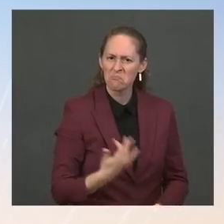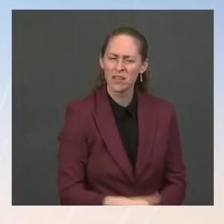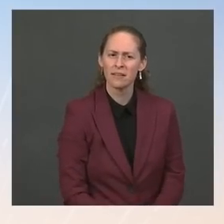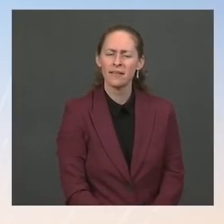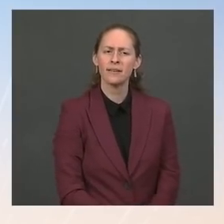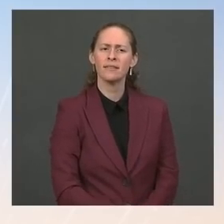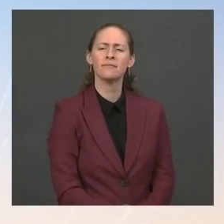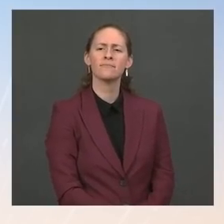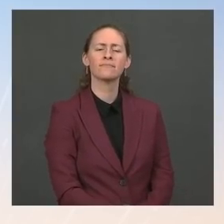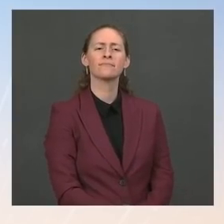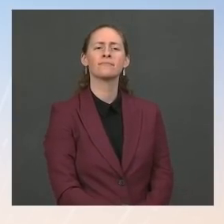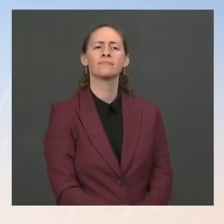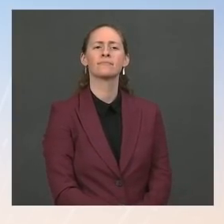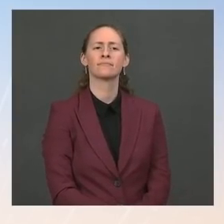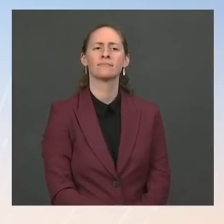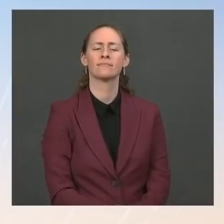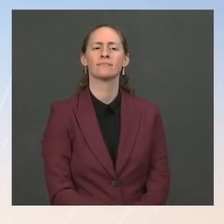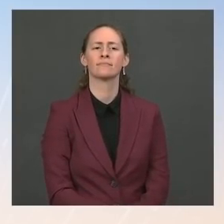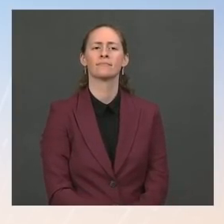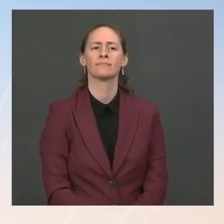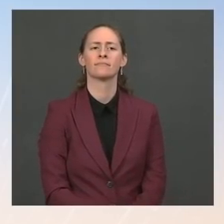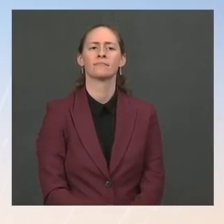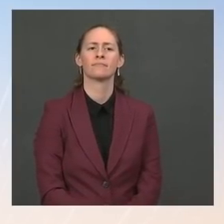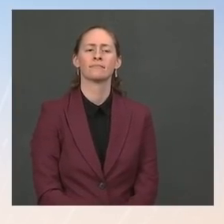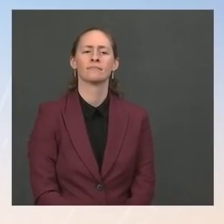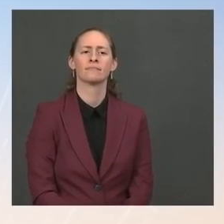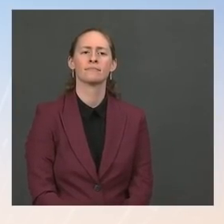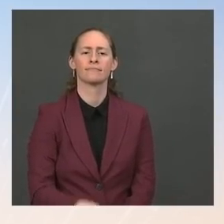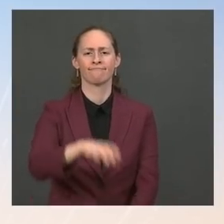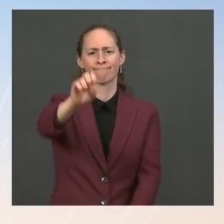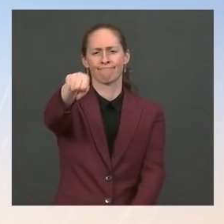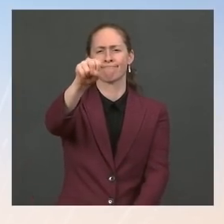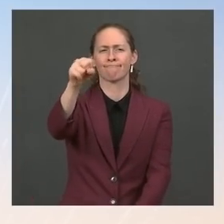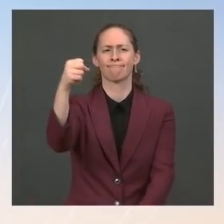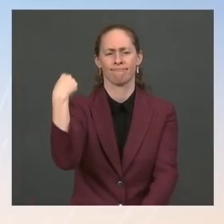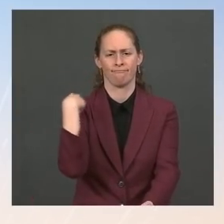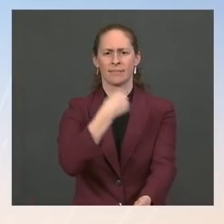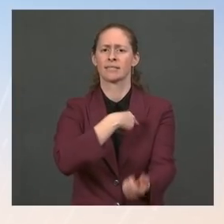to make their own independent, evidence-based decisions. As you noted, this isn't currently the guidance